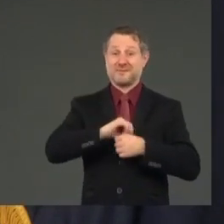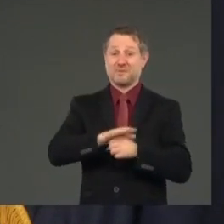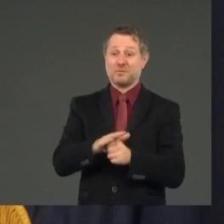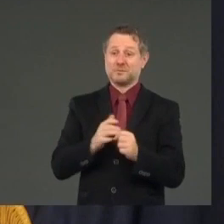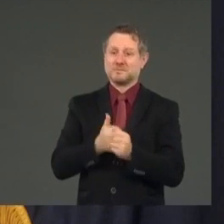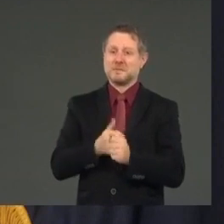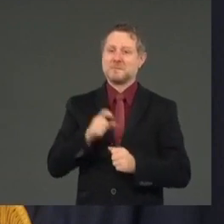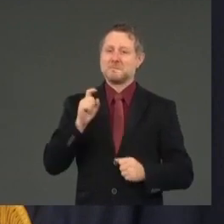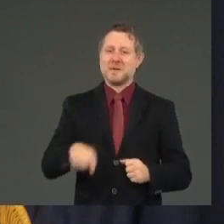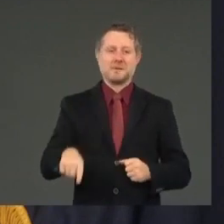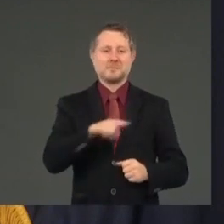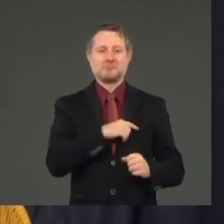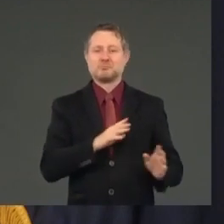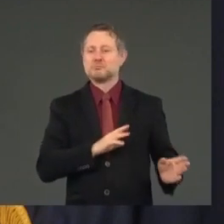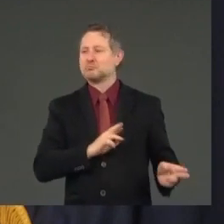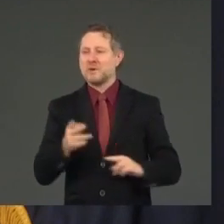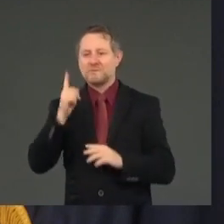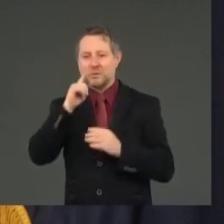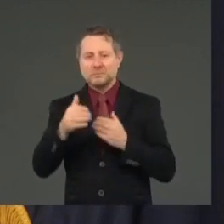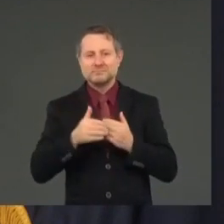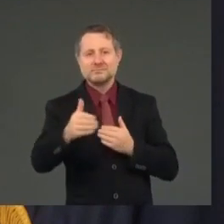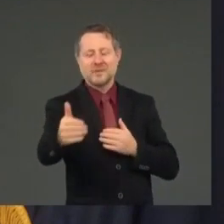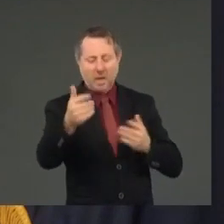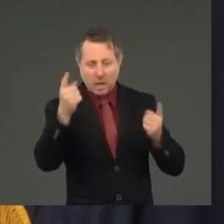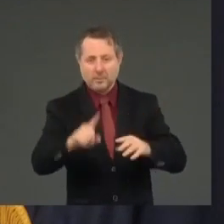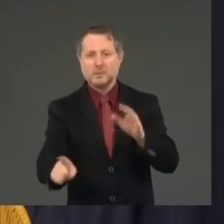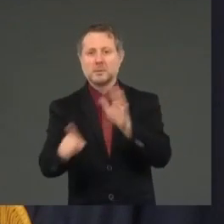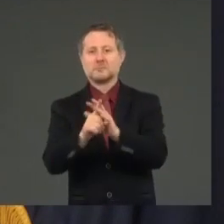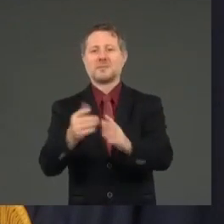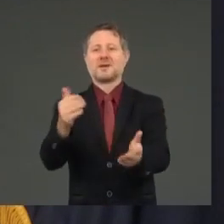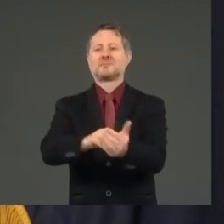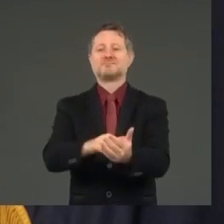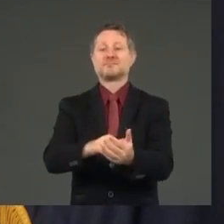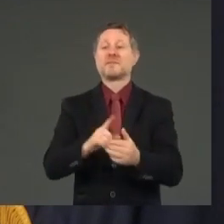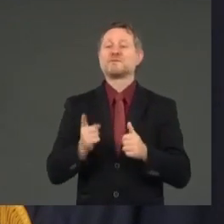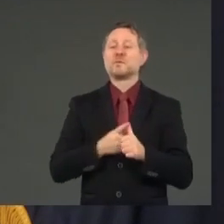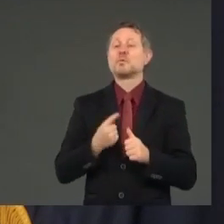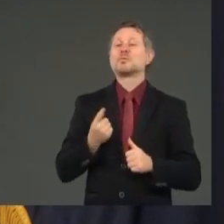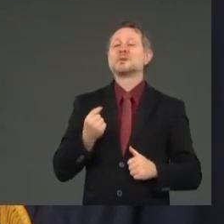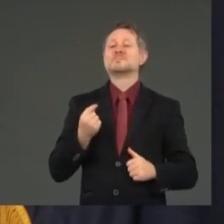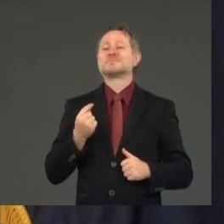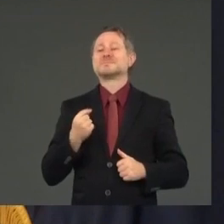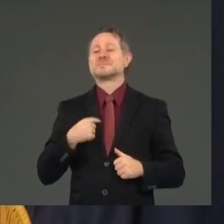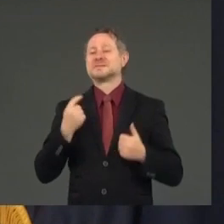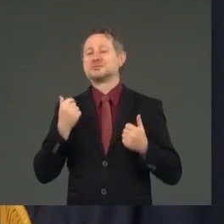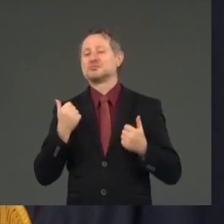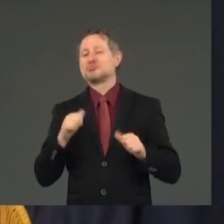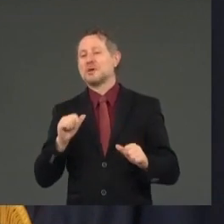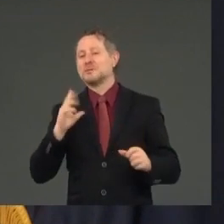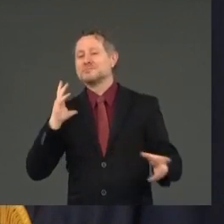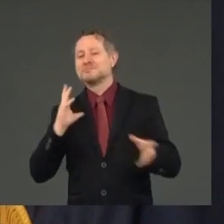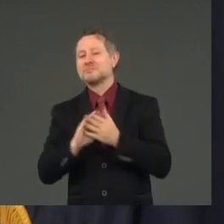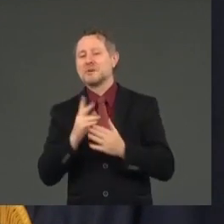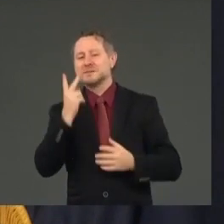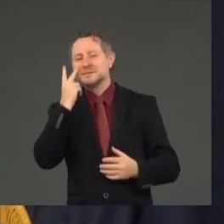I THINK HAVING GONE THROUGH THIS, WE SHOULD SAY, LET'S